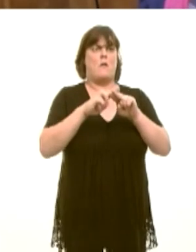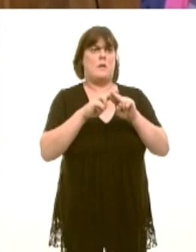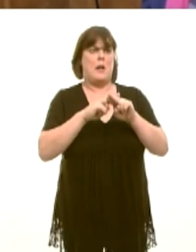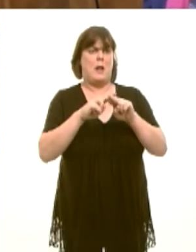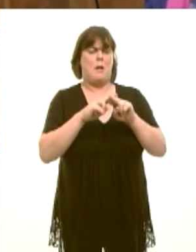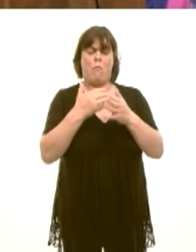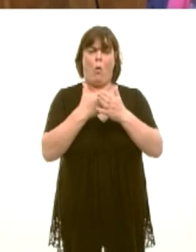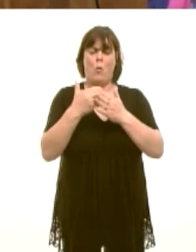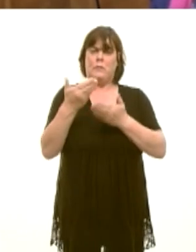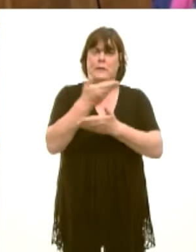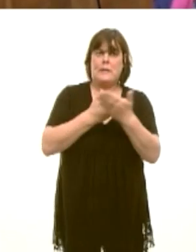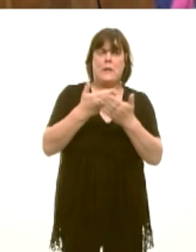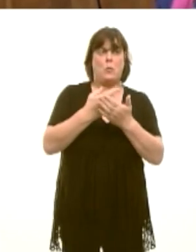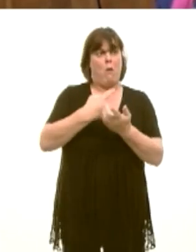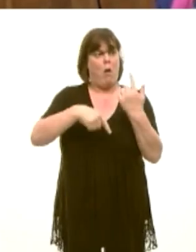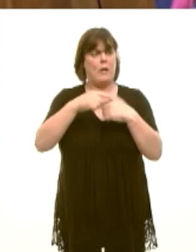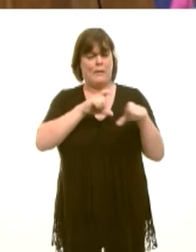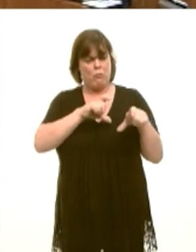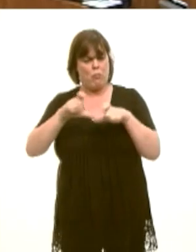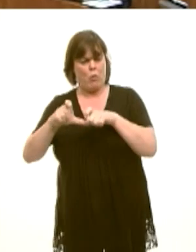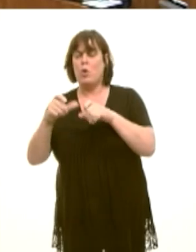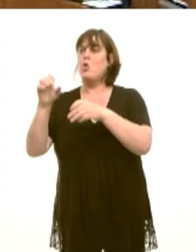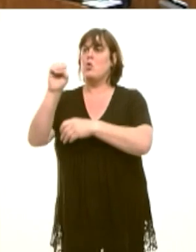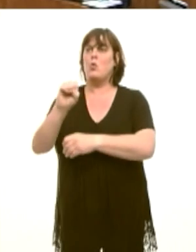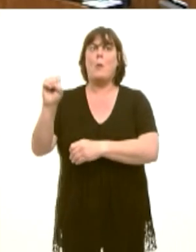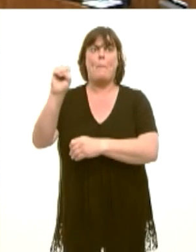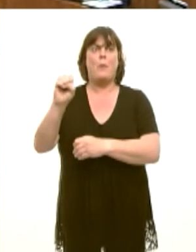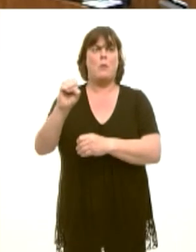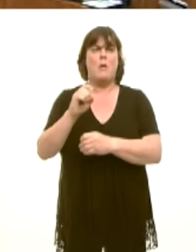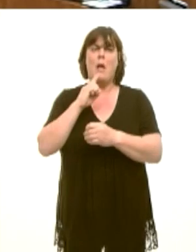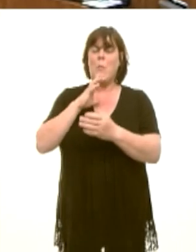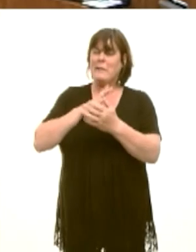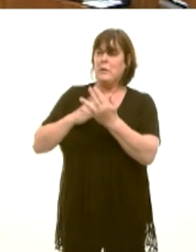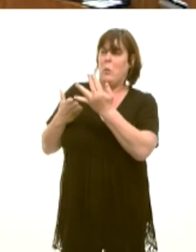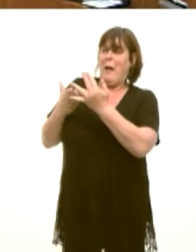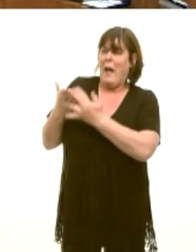the issue of European Union membership and access to that large market. The UK is too